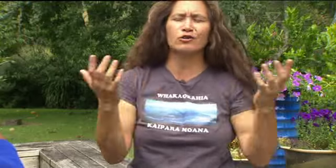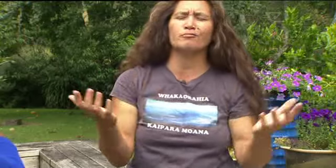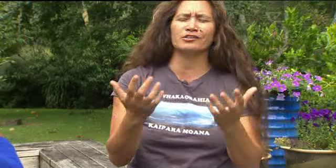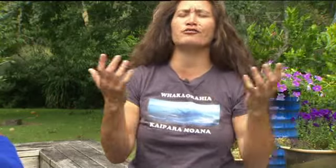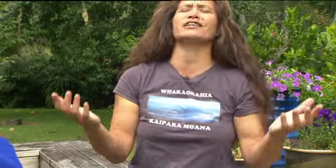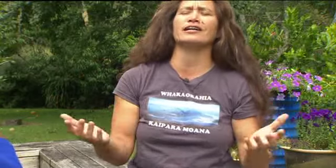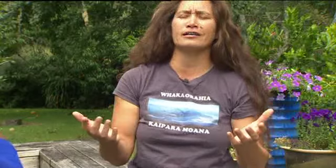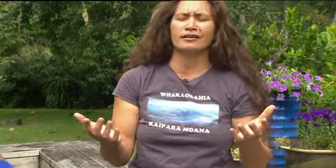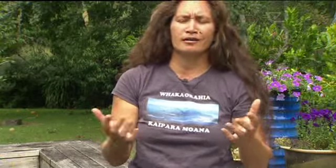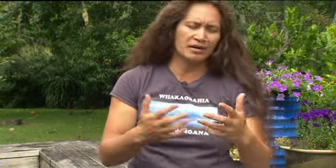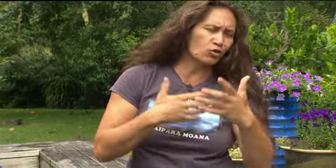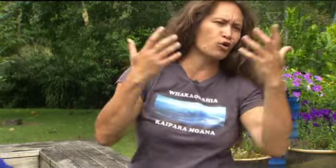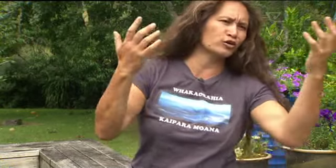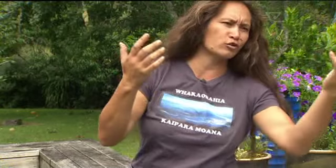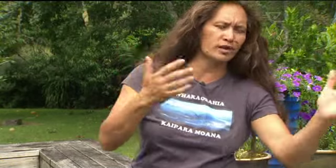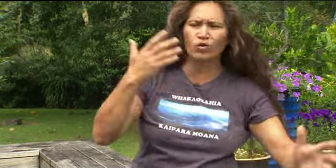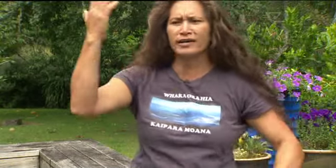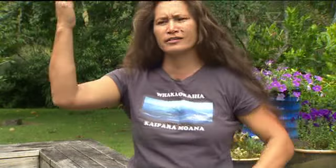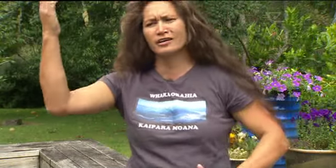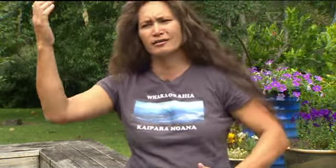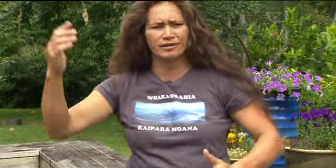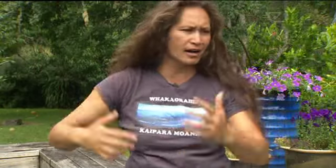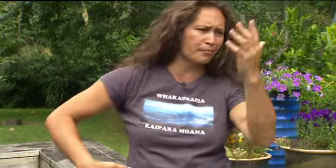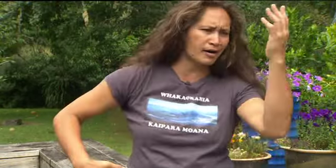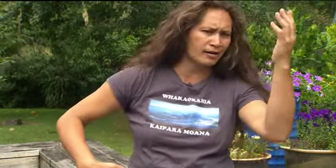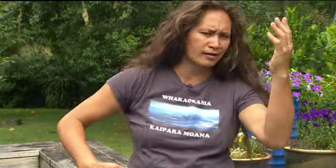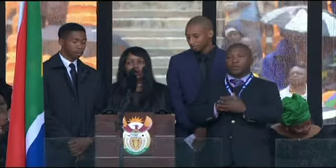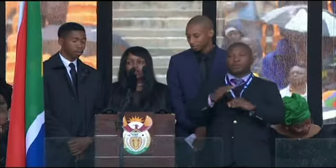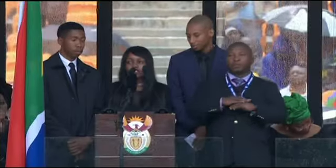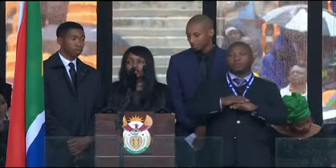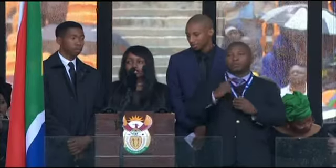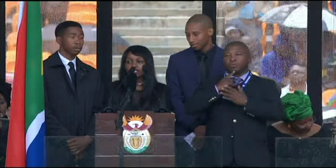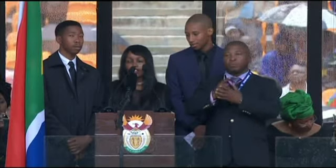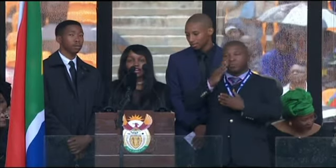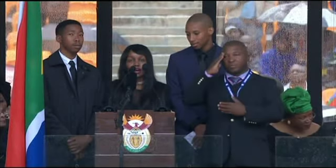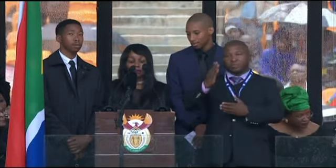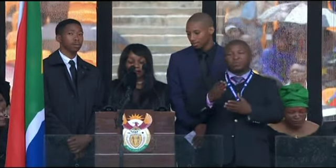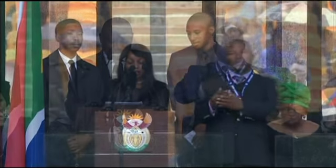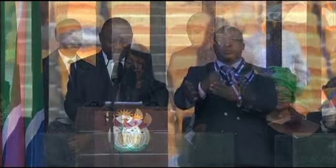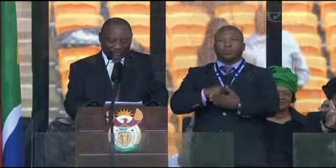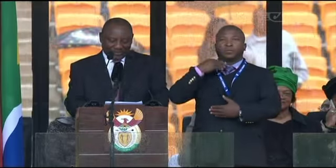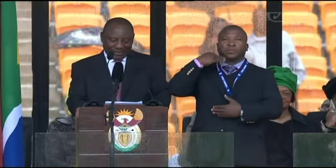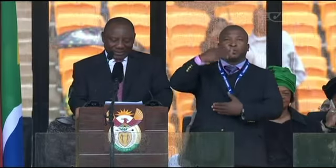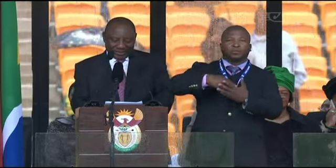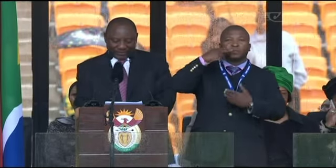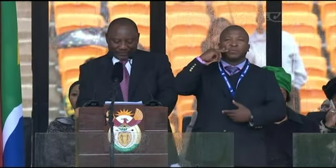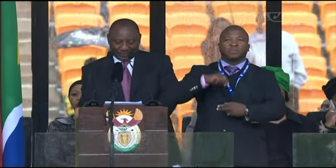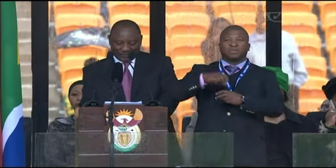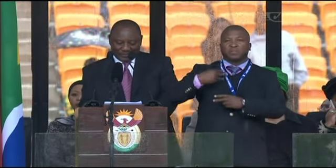dance and other physical things we do as Maori. The world played witness to the confusion